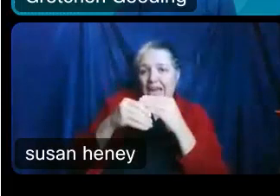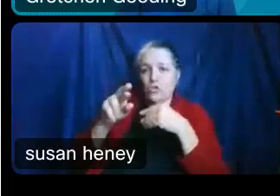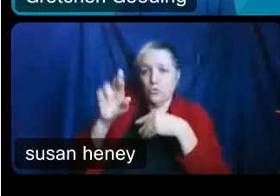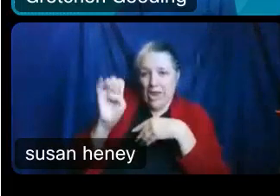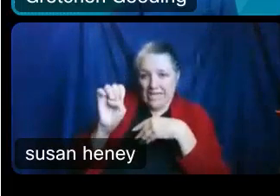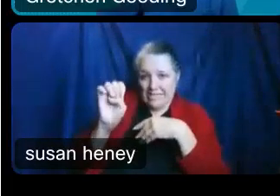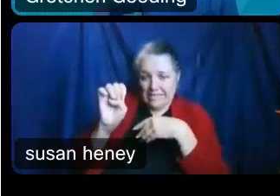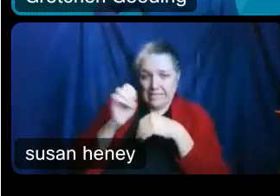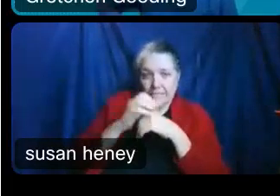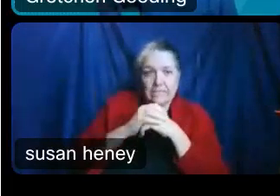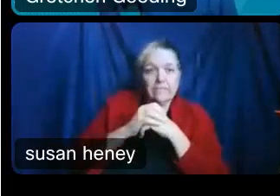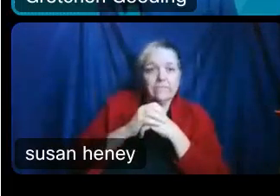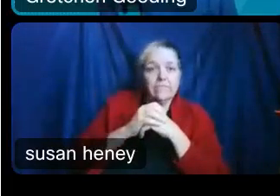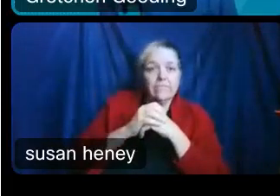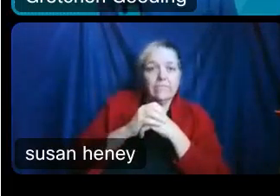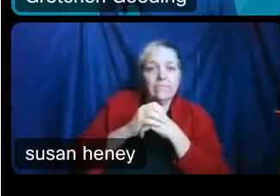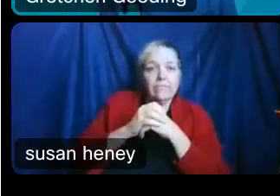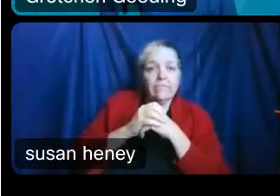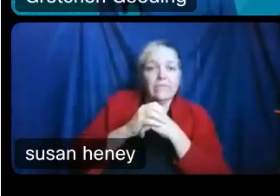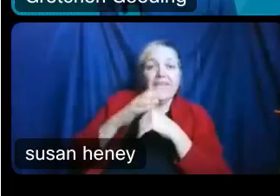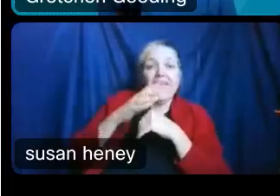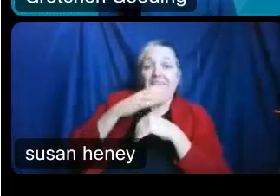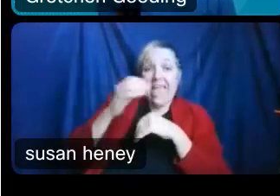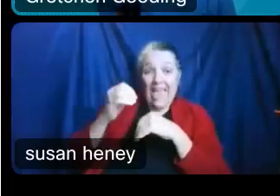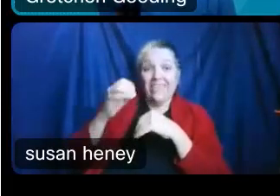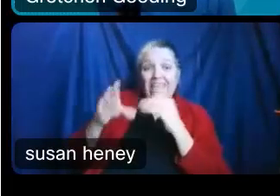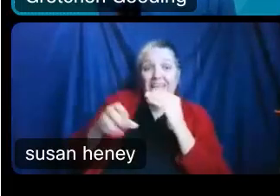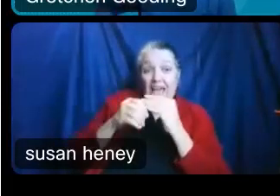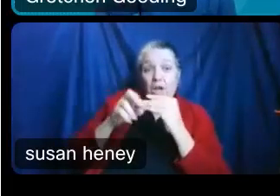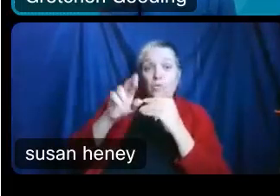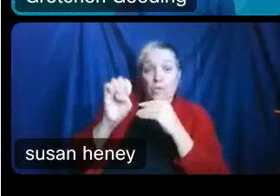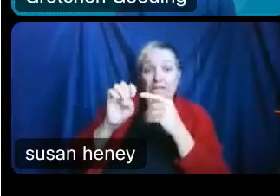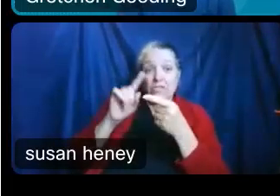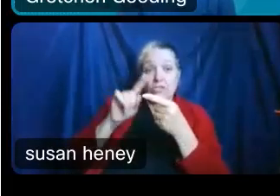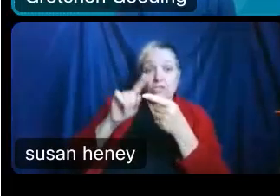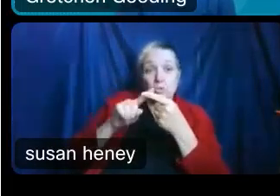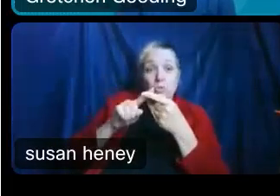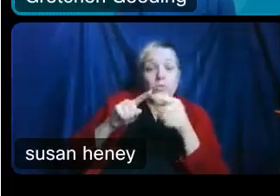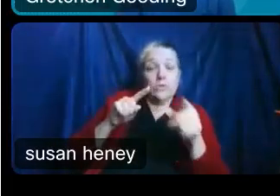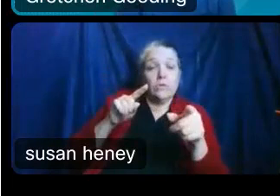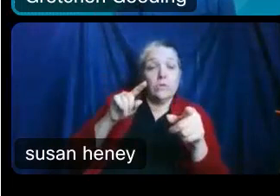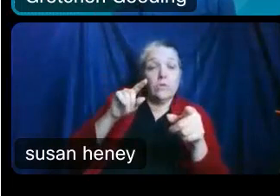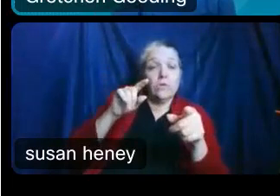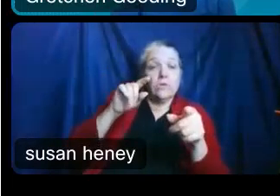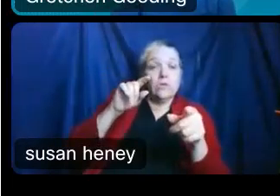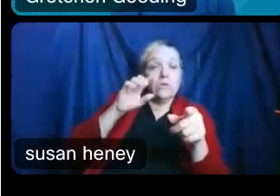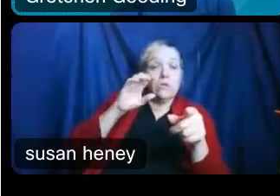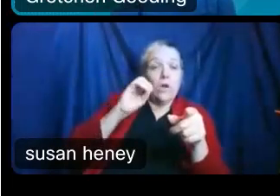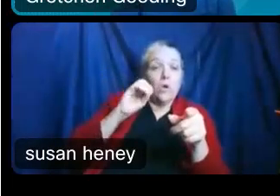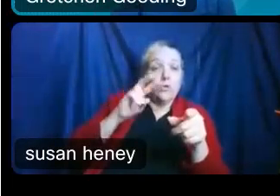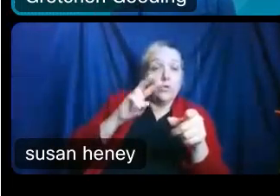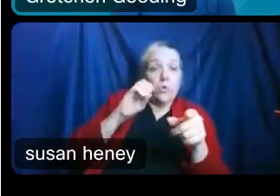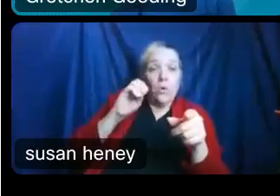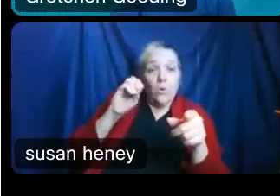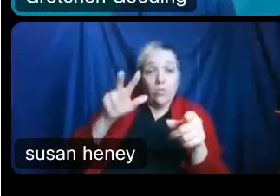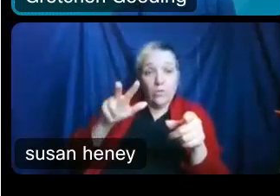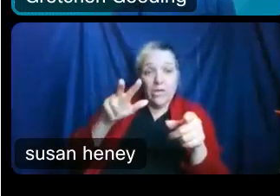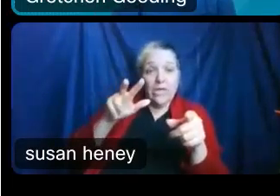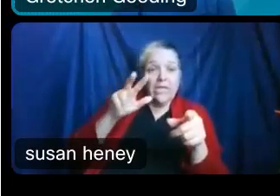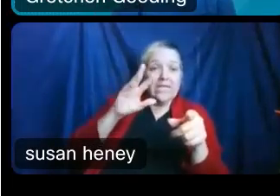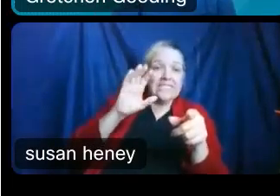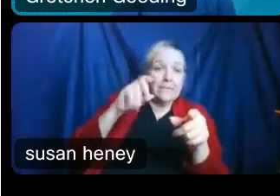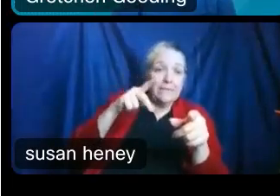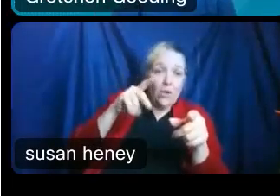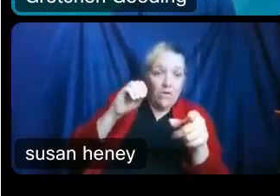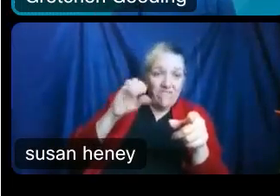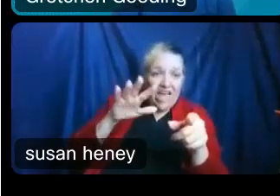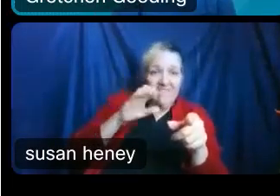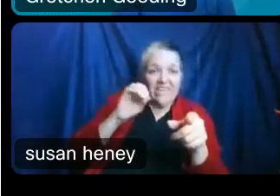categories were also added to C02003, CP05 and DP05.